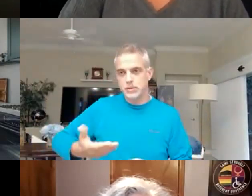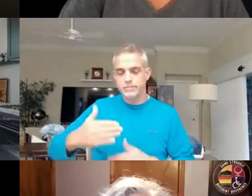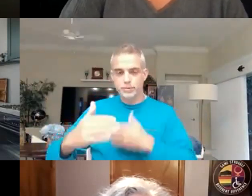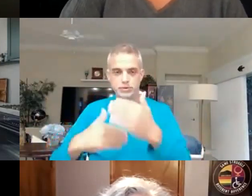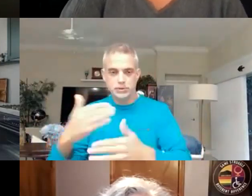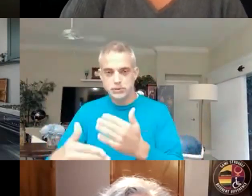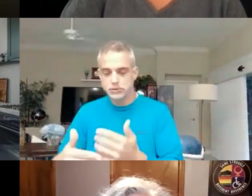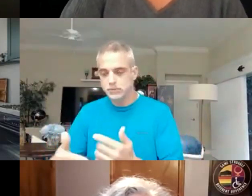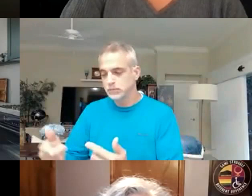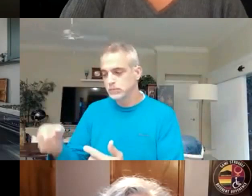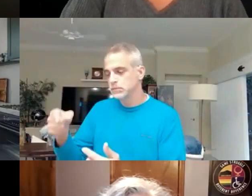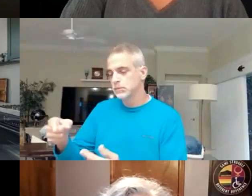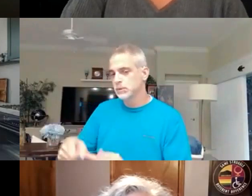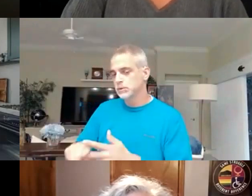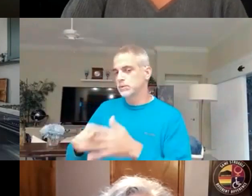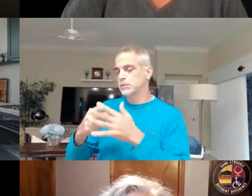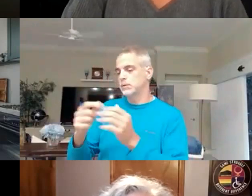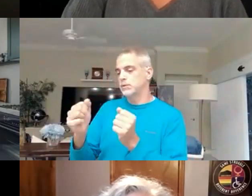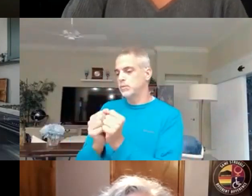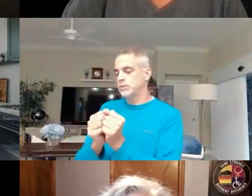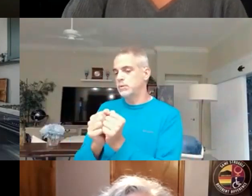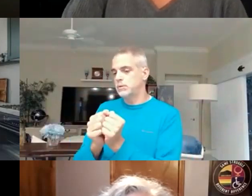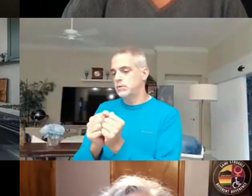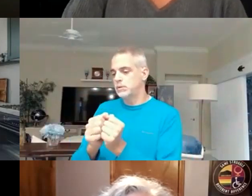in the hiring process.